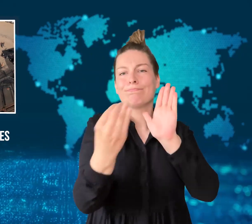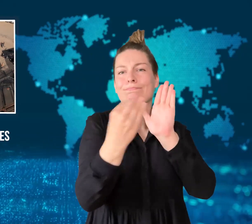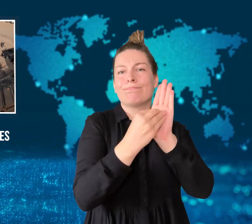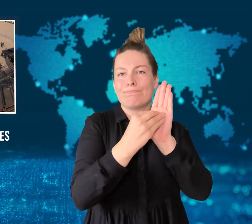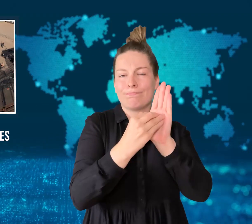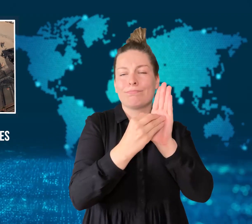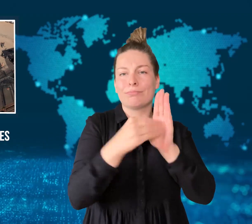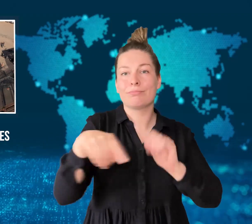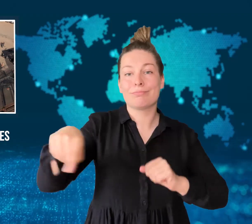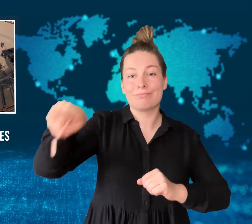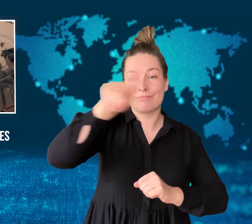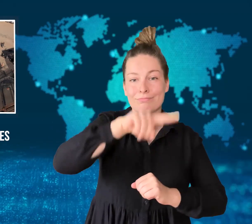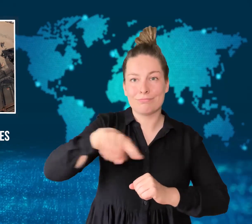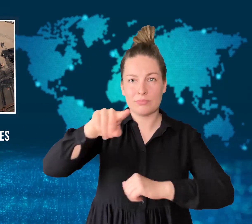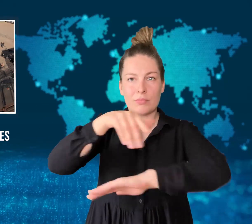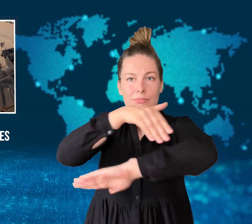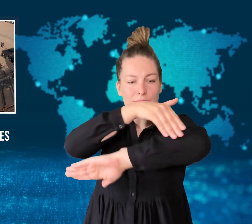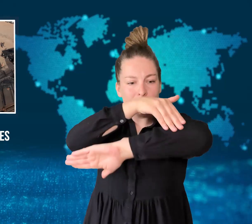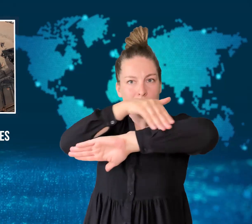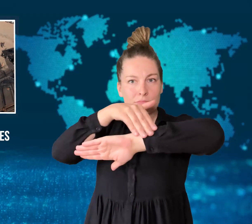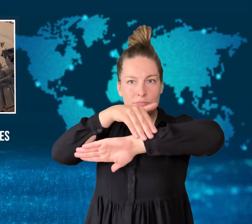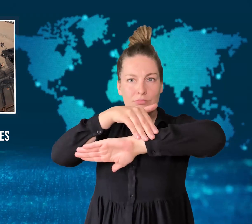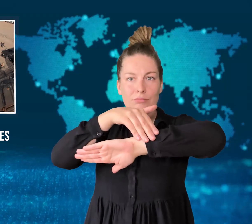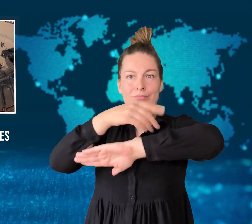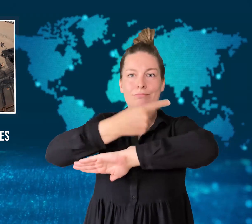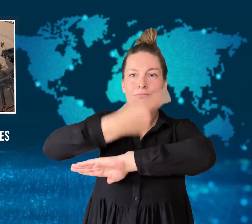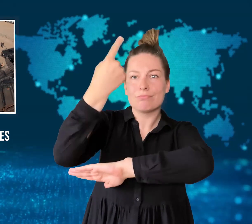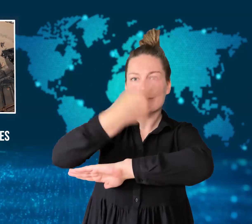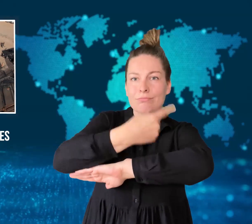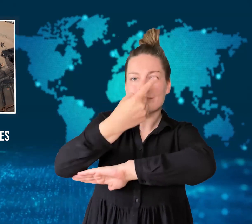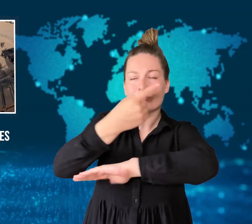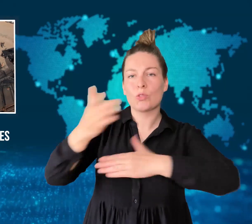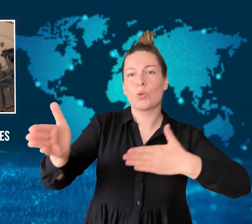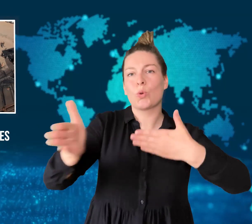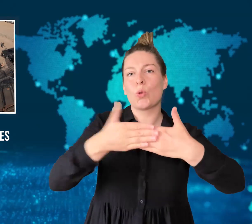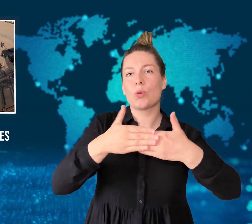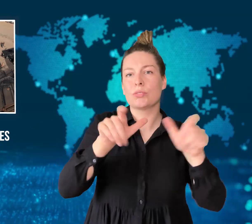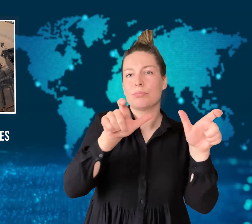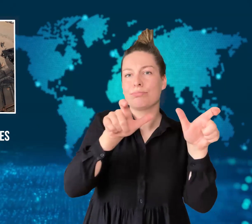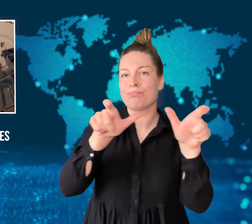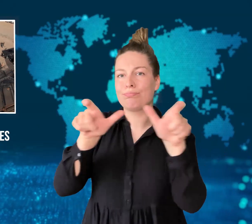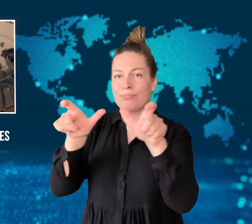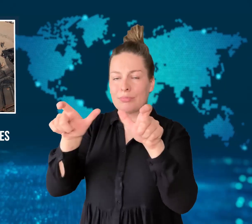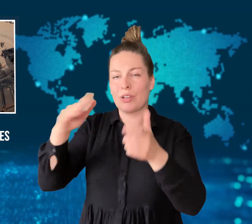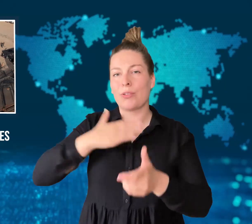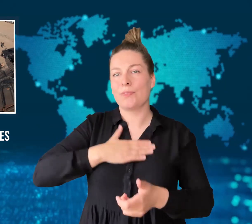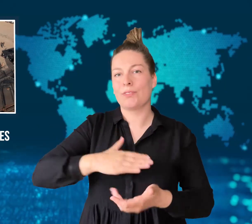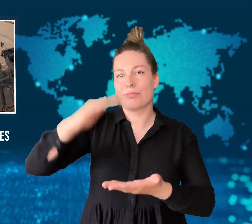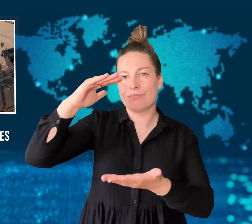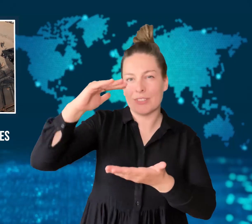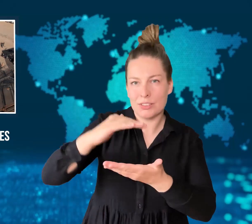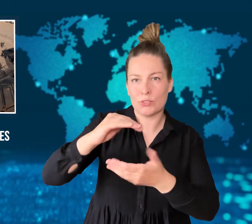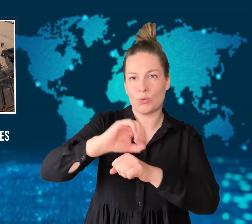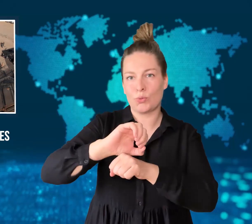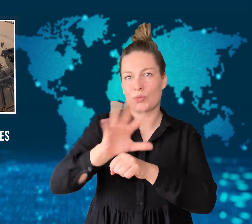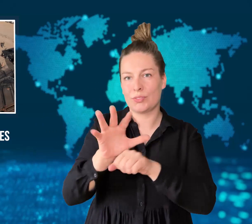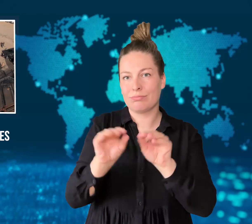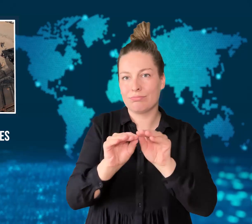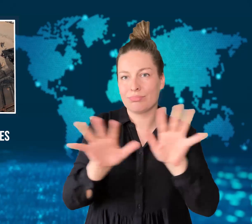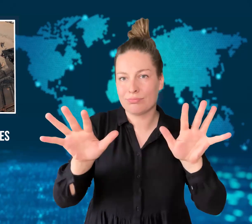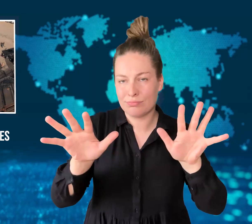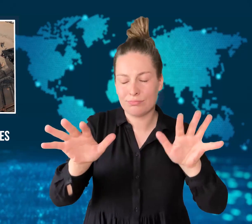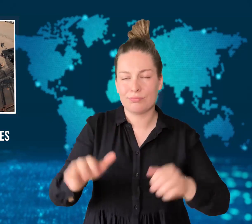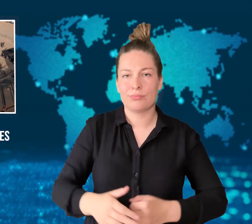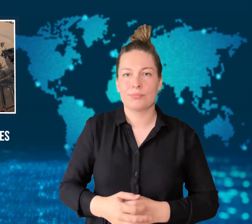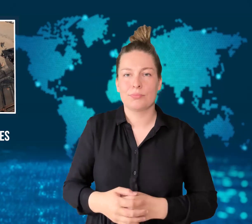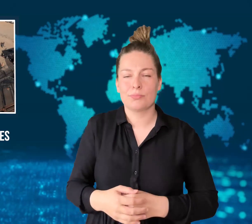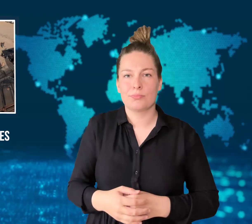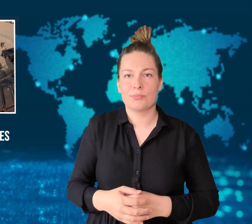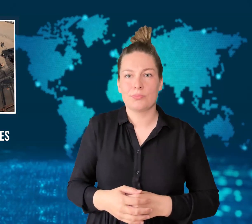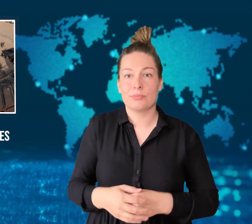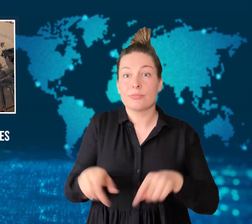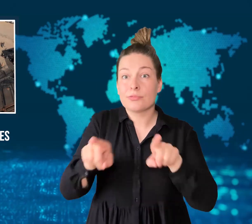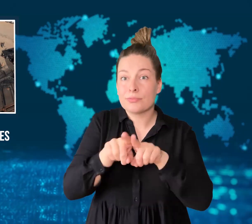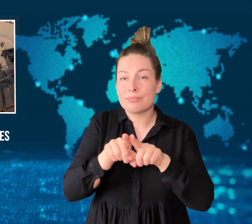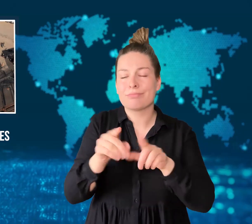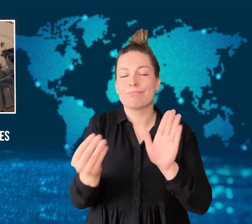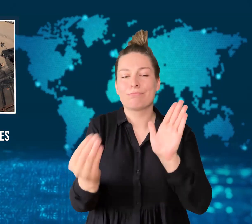It allowed for swiftly deporting people without offering